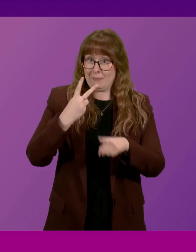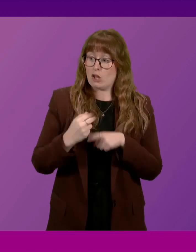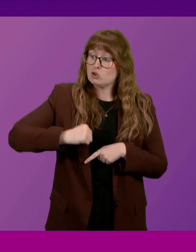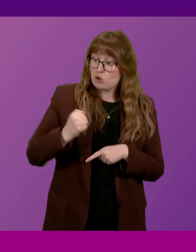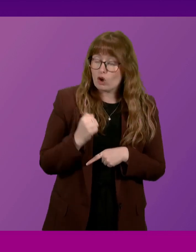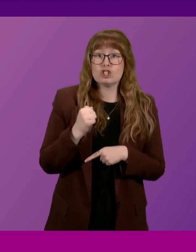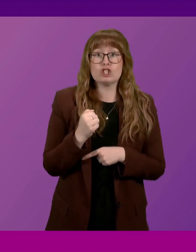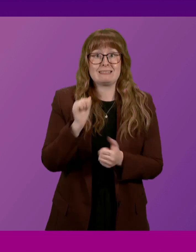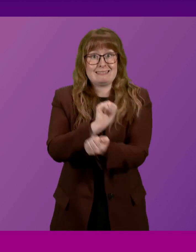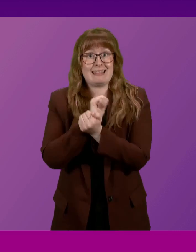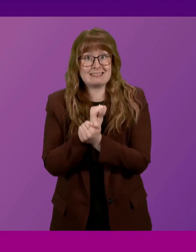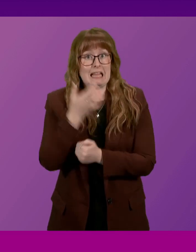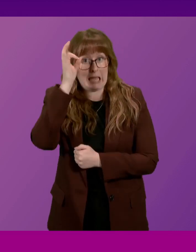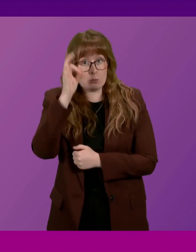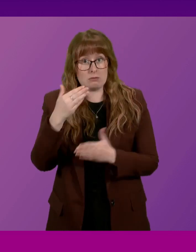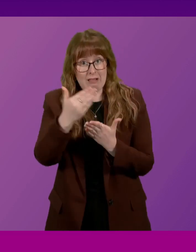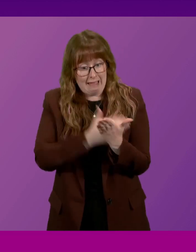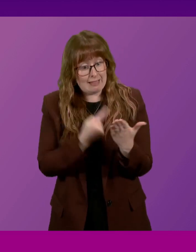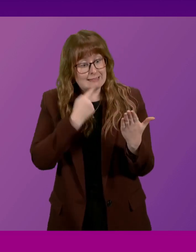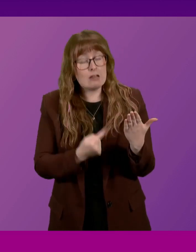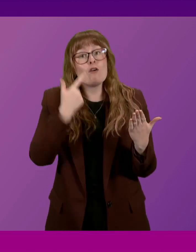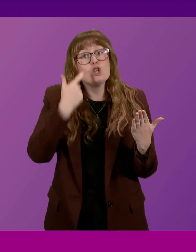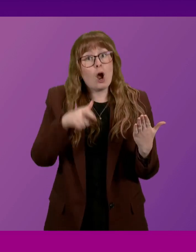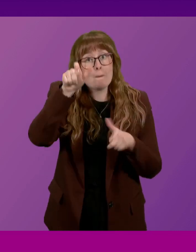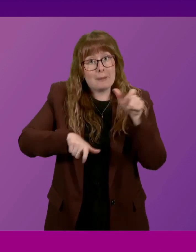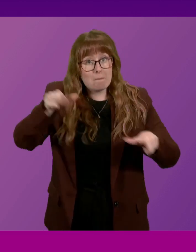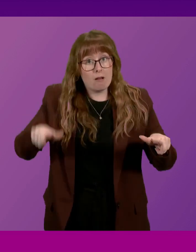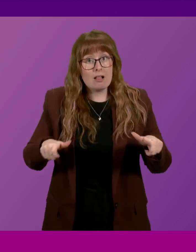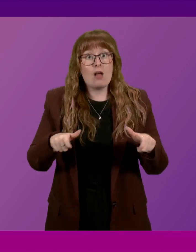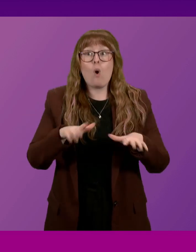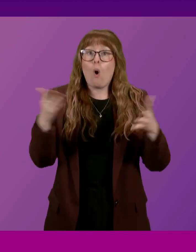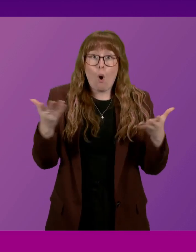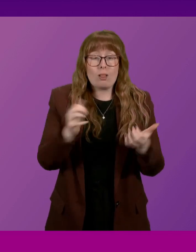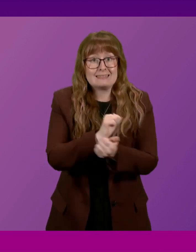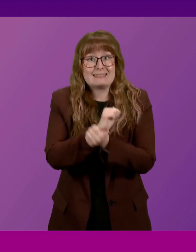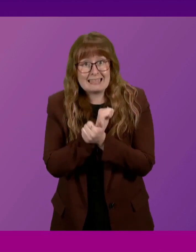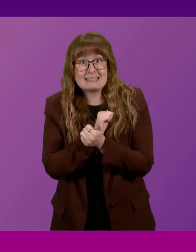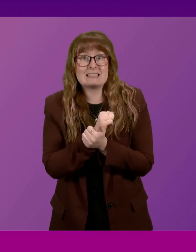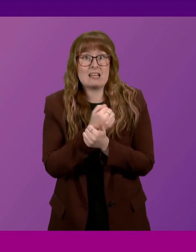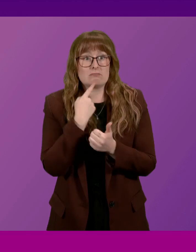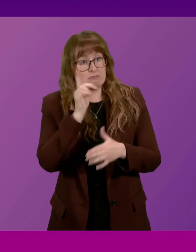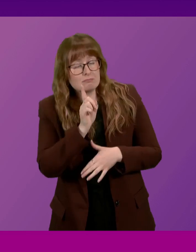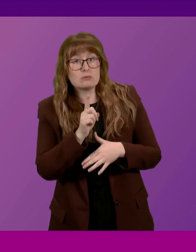guideline for young people indicates that all sentencing options, including imprisonment,